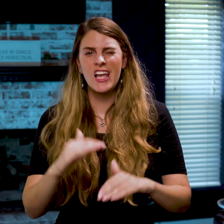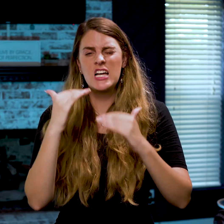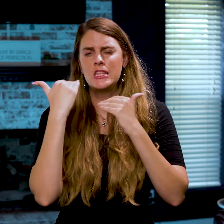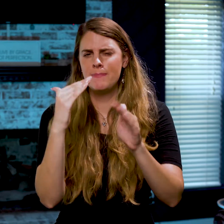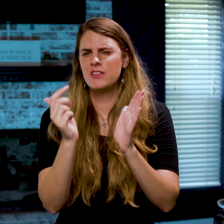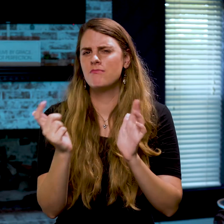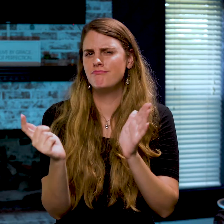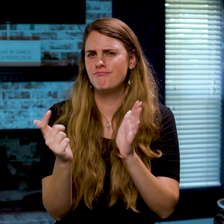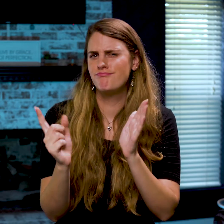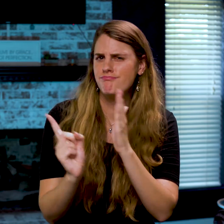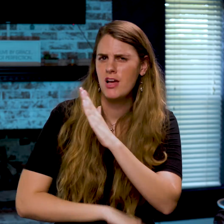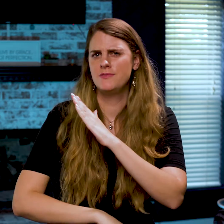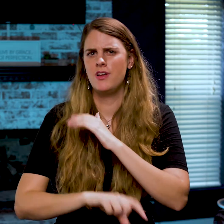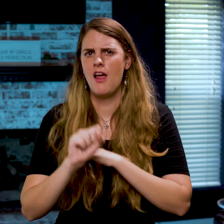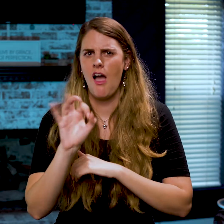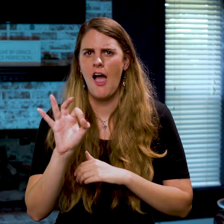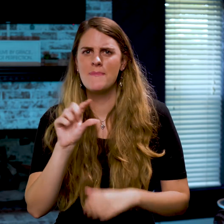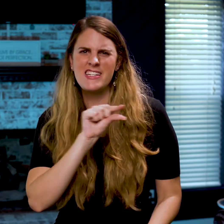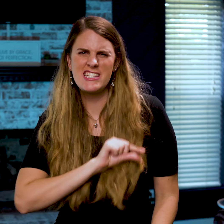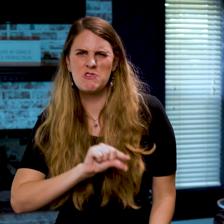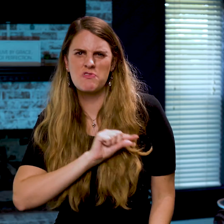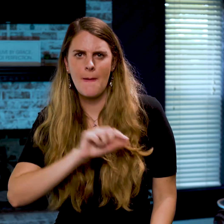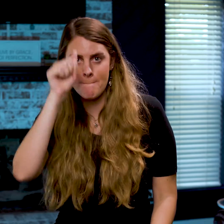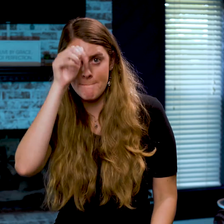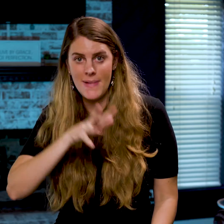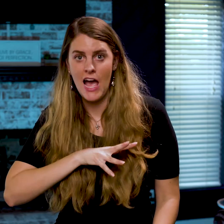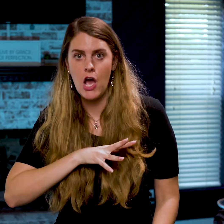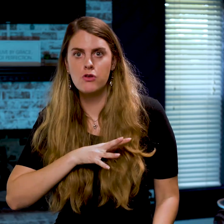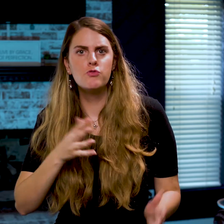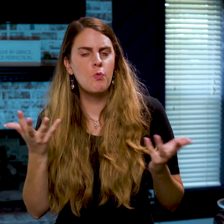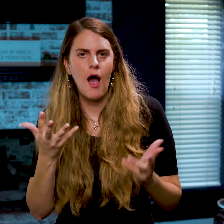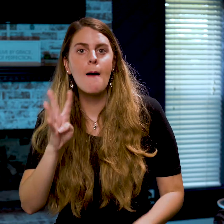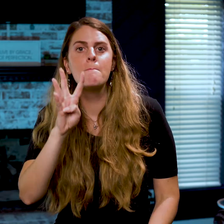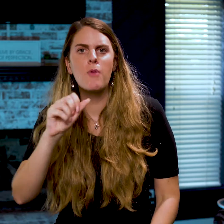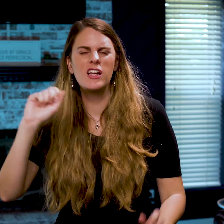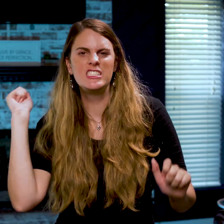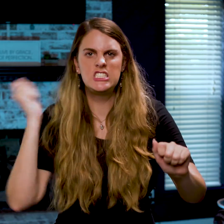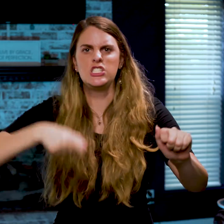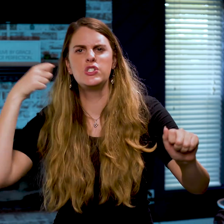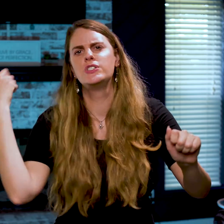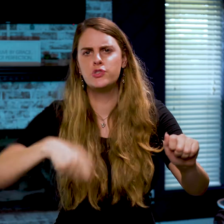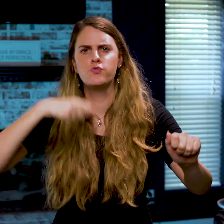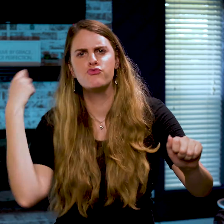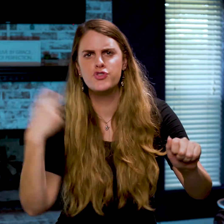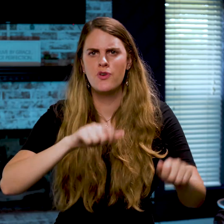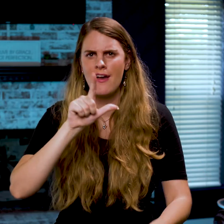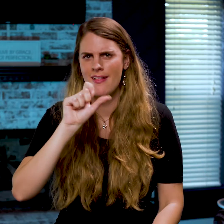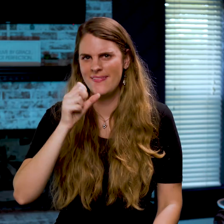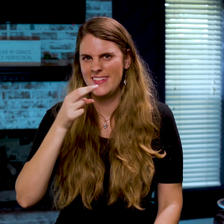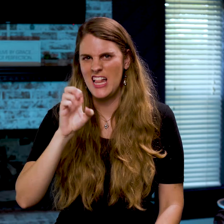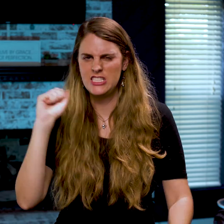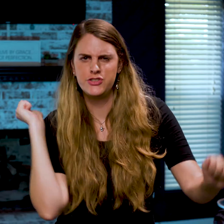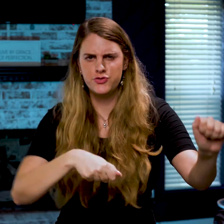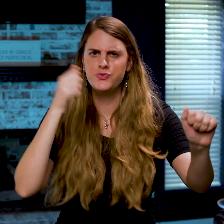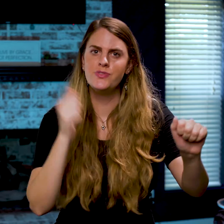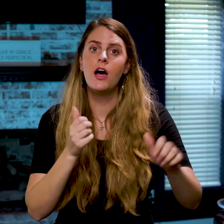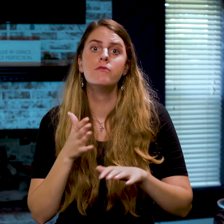limits punishment of a guilty man to 40 lashes.